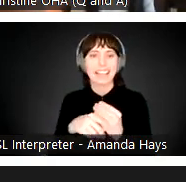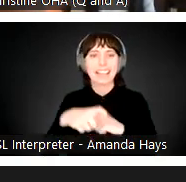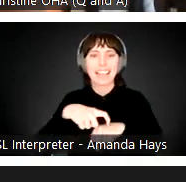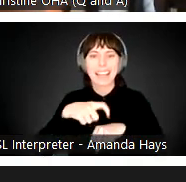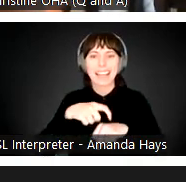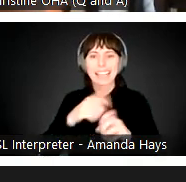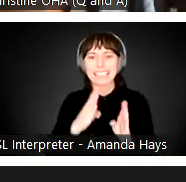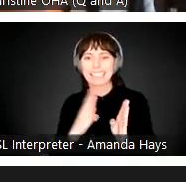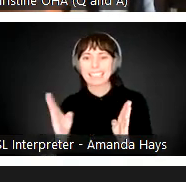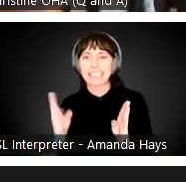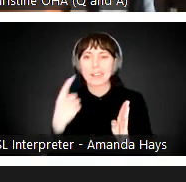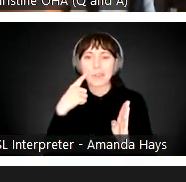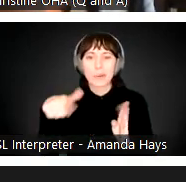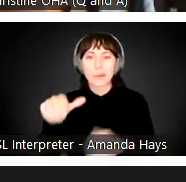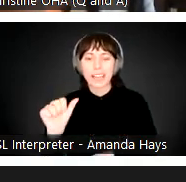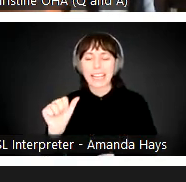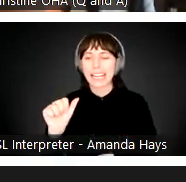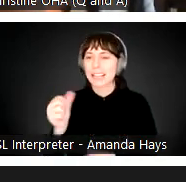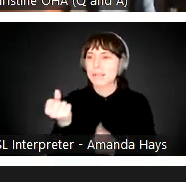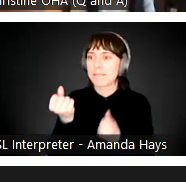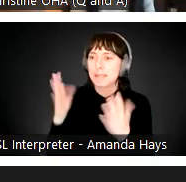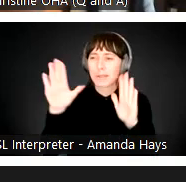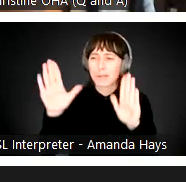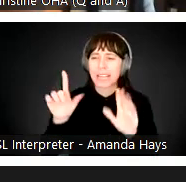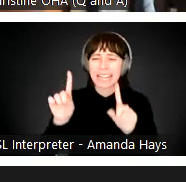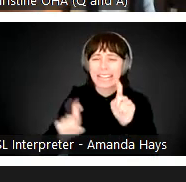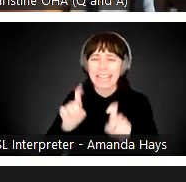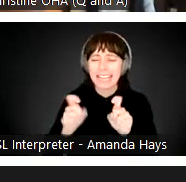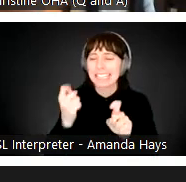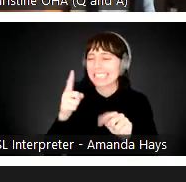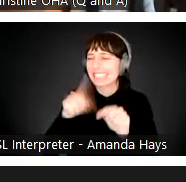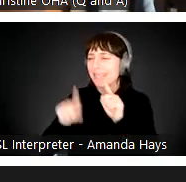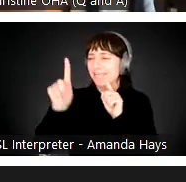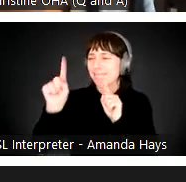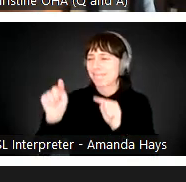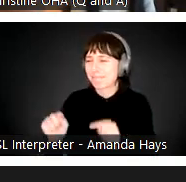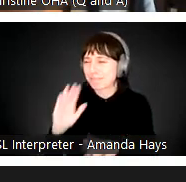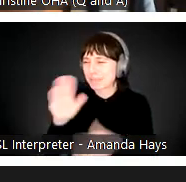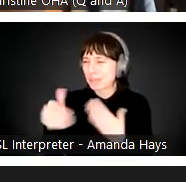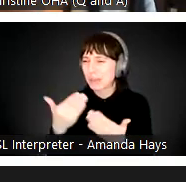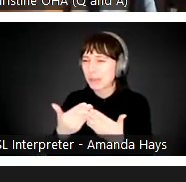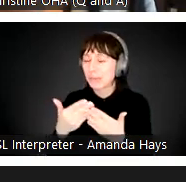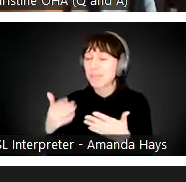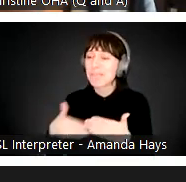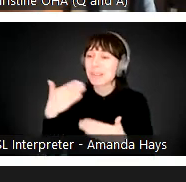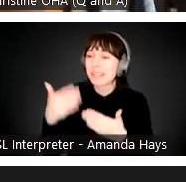going to get to them all. But the next question, Dr. Hope, is: